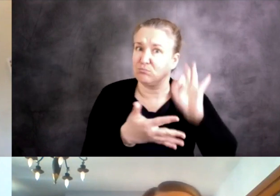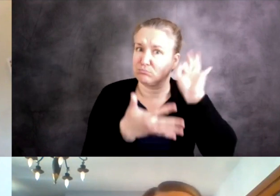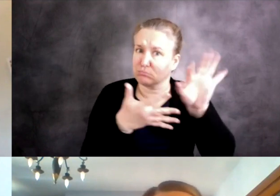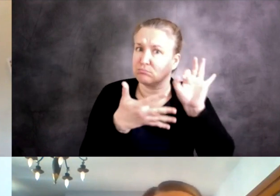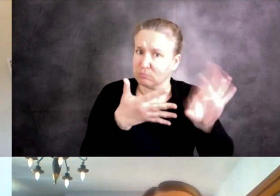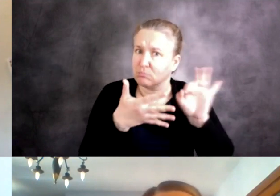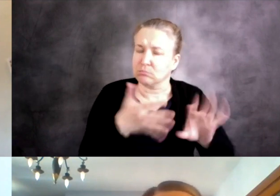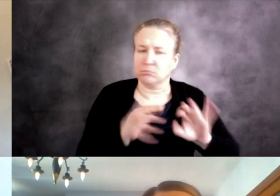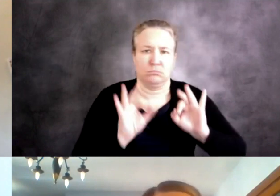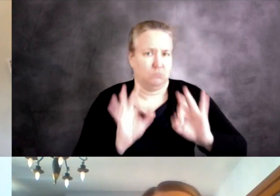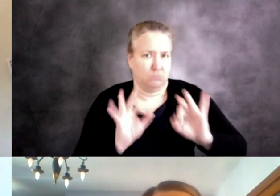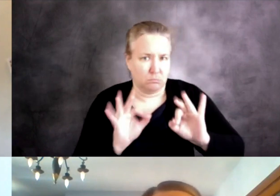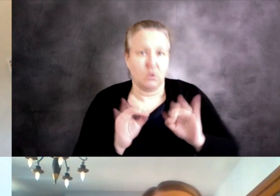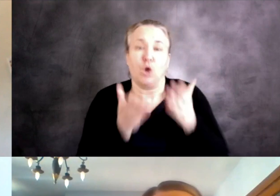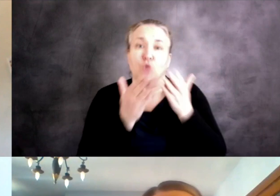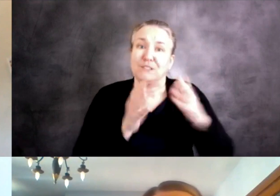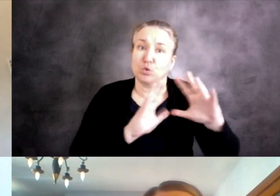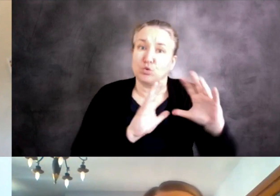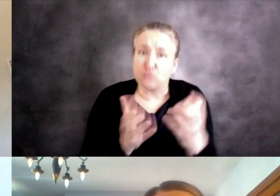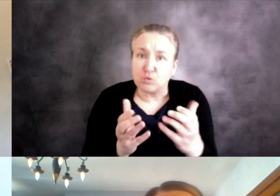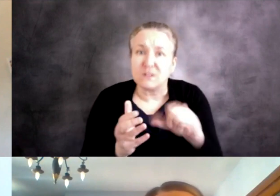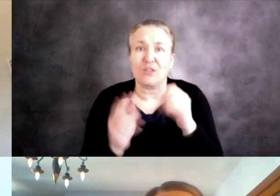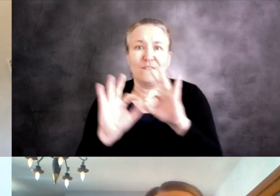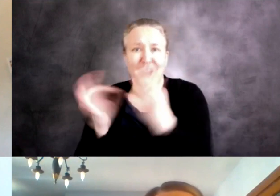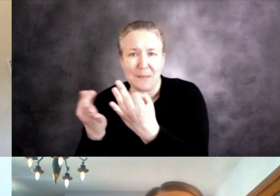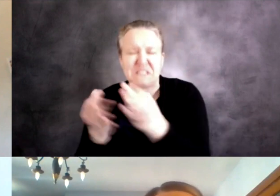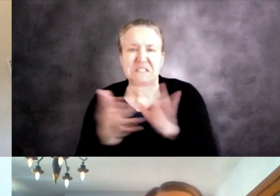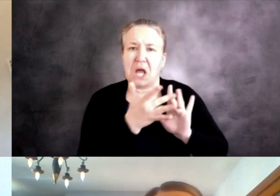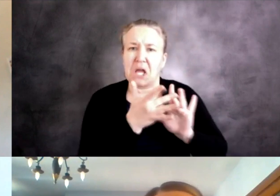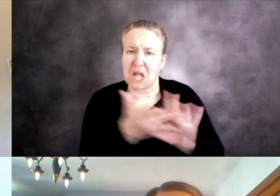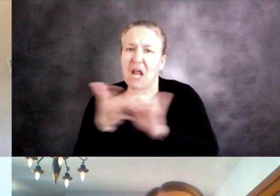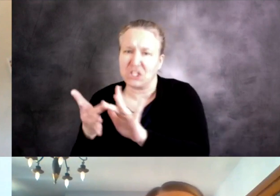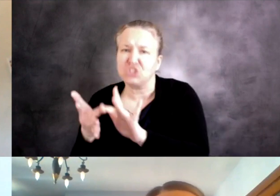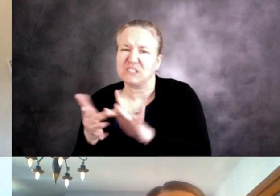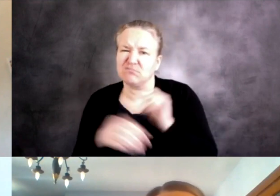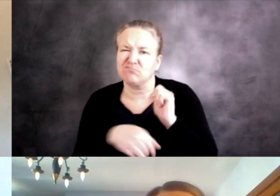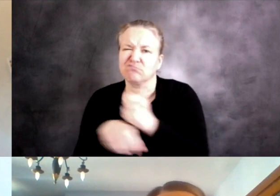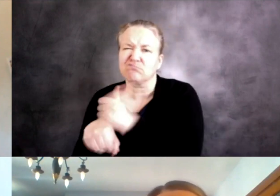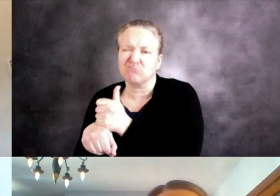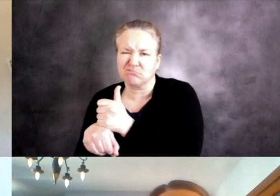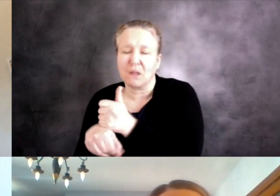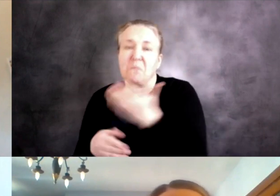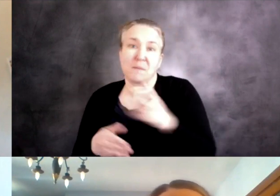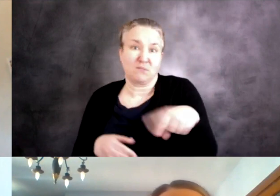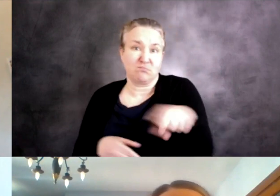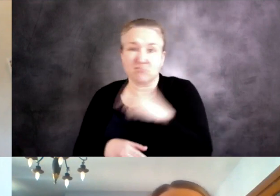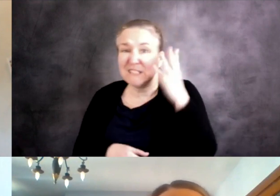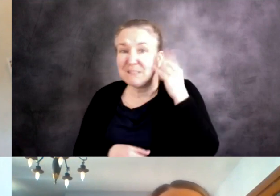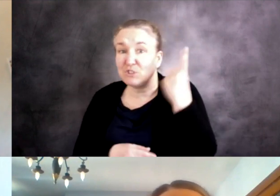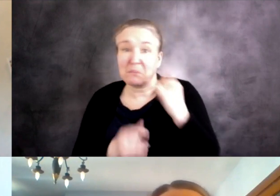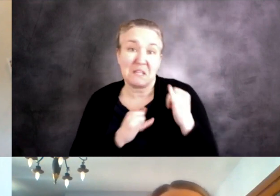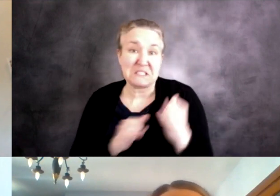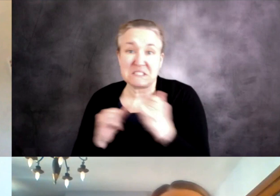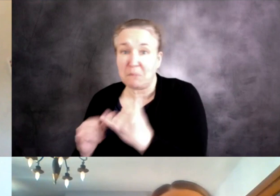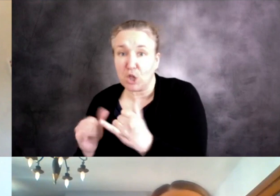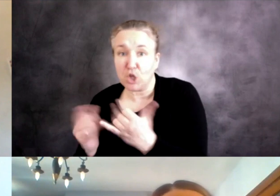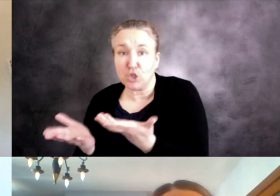resource groups and other families that, um, may have gone through something similar and may know,